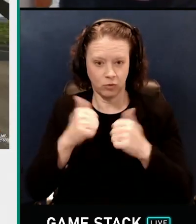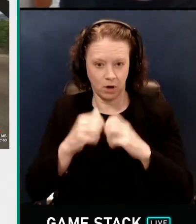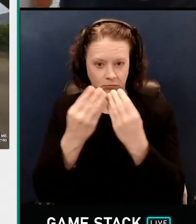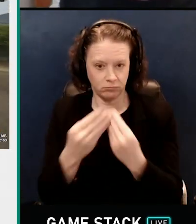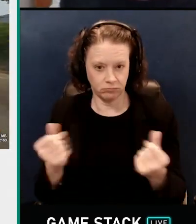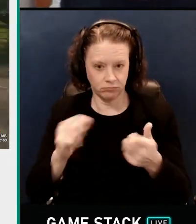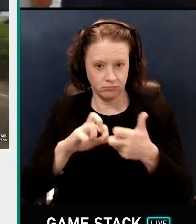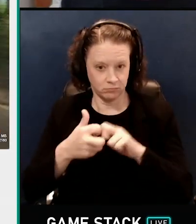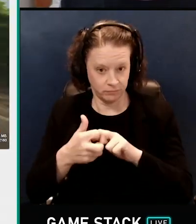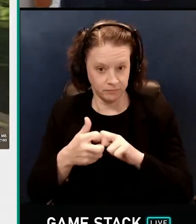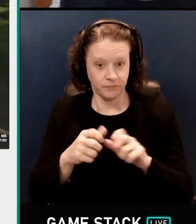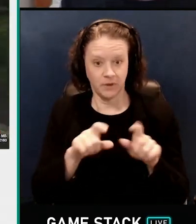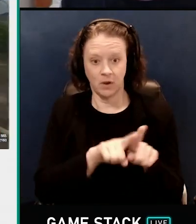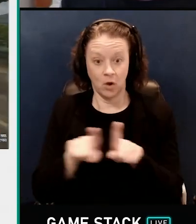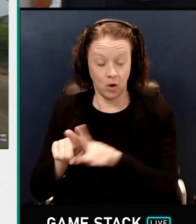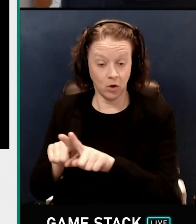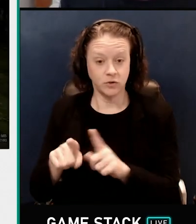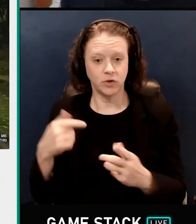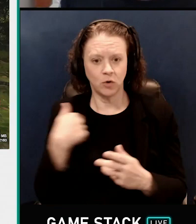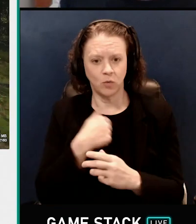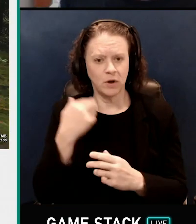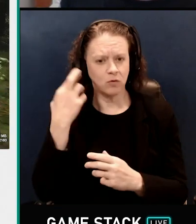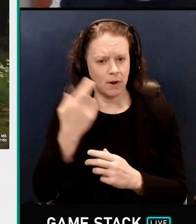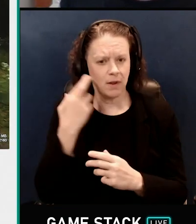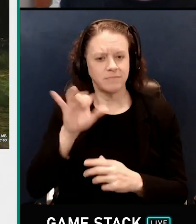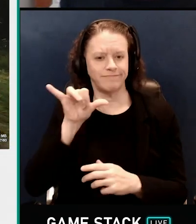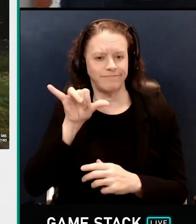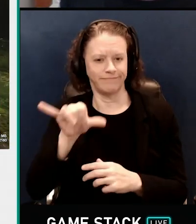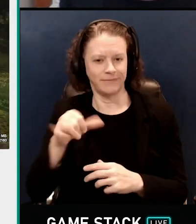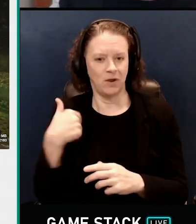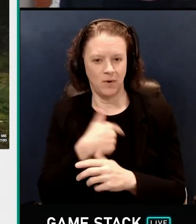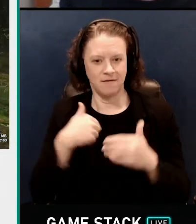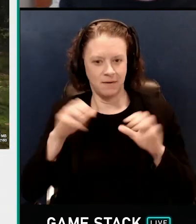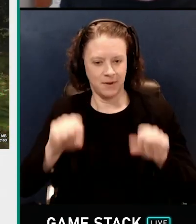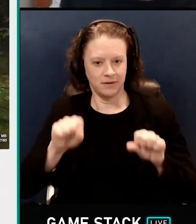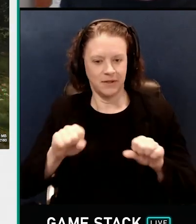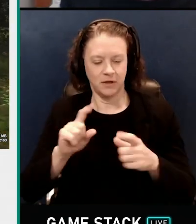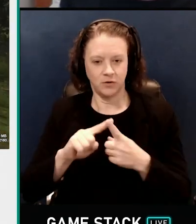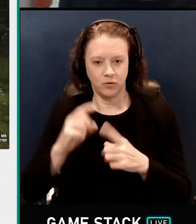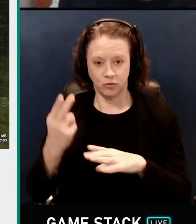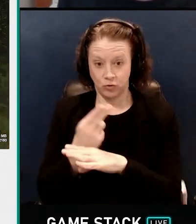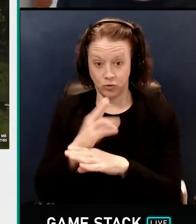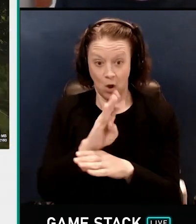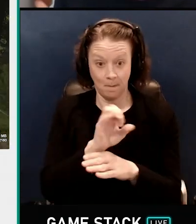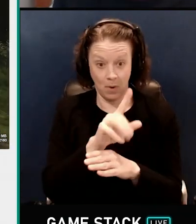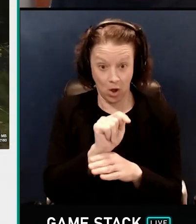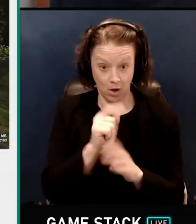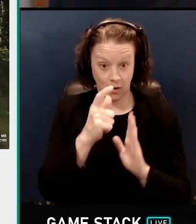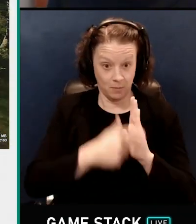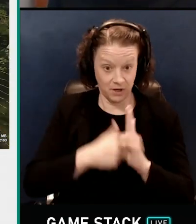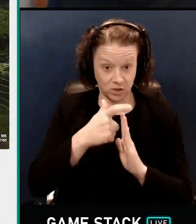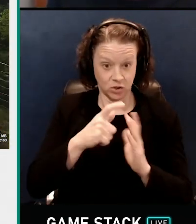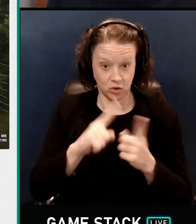However, we've also realized it offers the potential to use bottle timation to get human testers into position so that